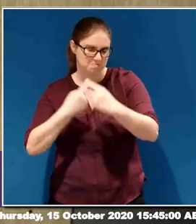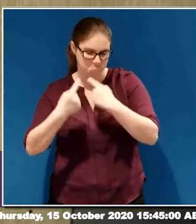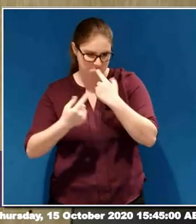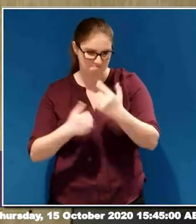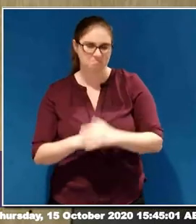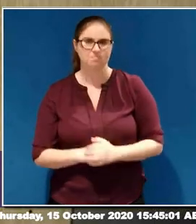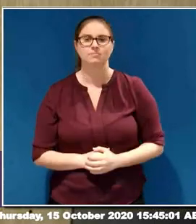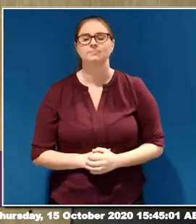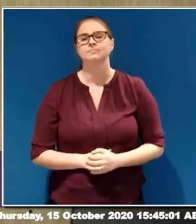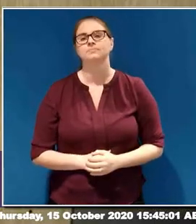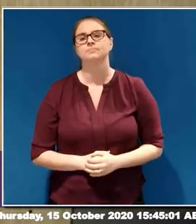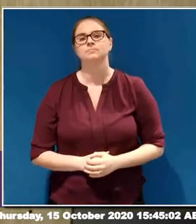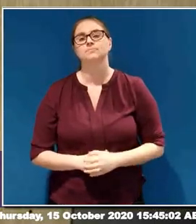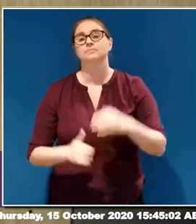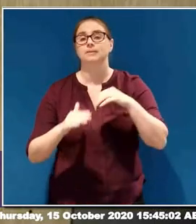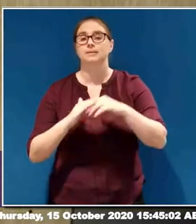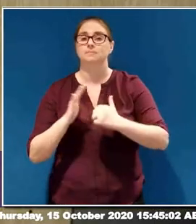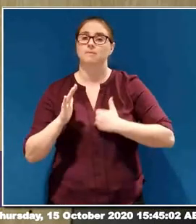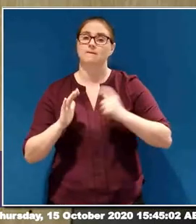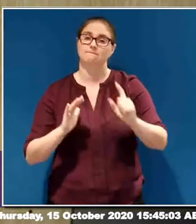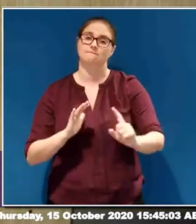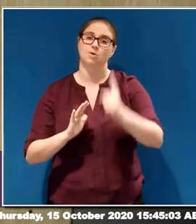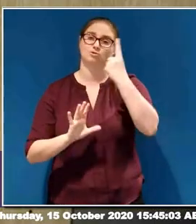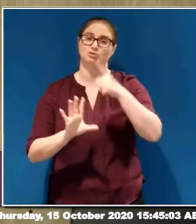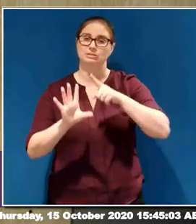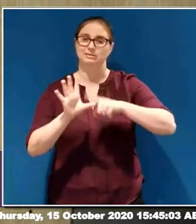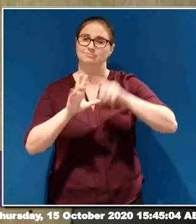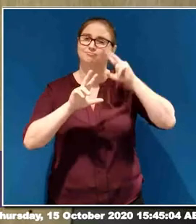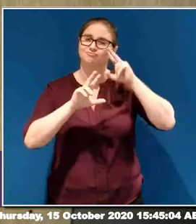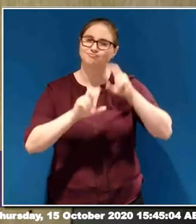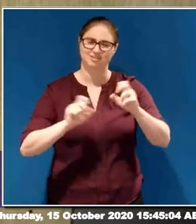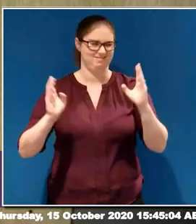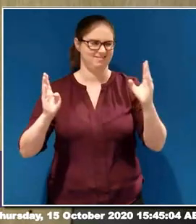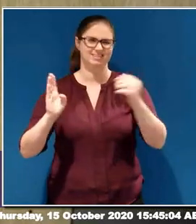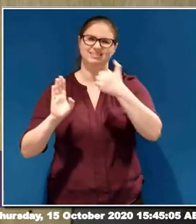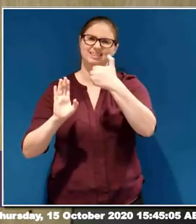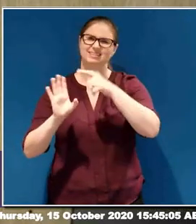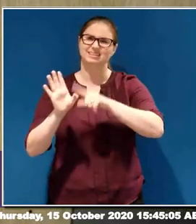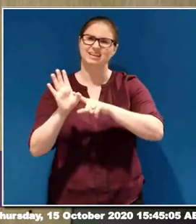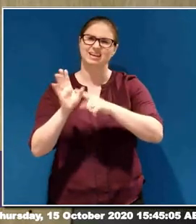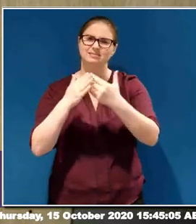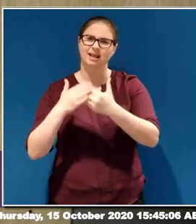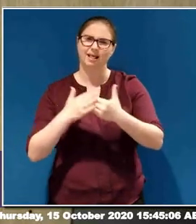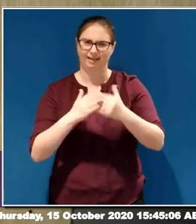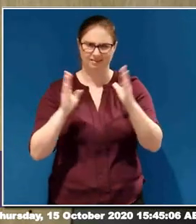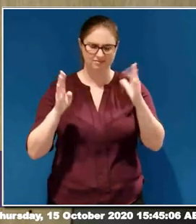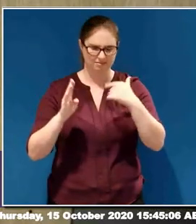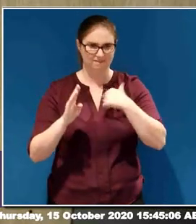of time in prep year classrooms, which was great fun, and the sad part about